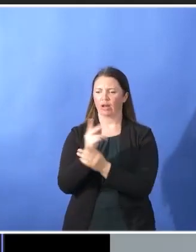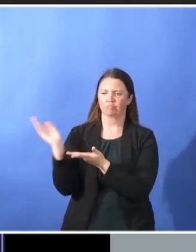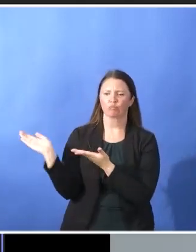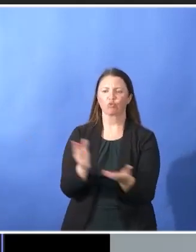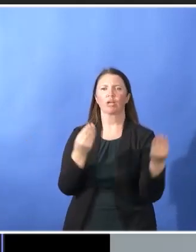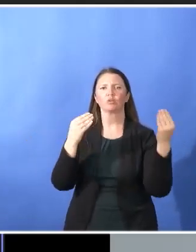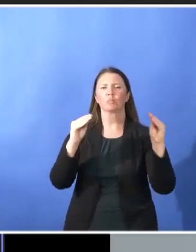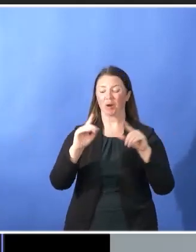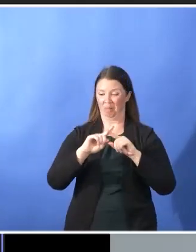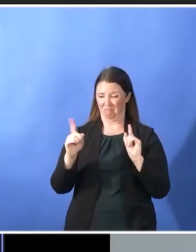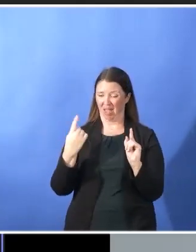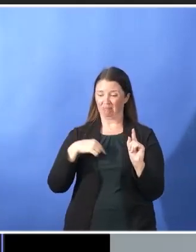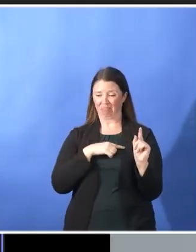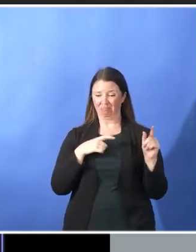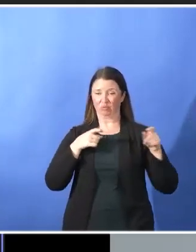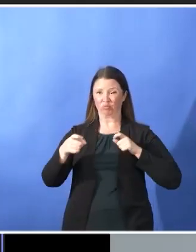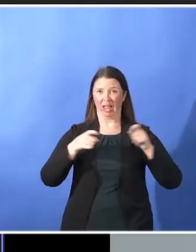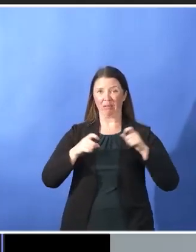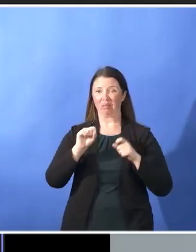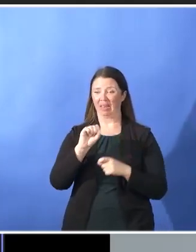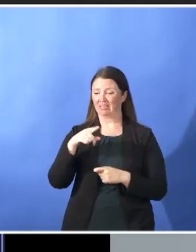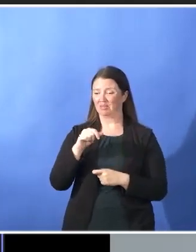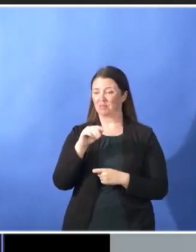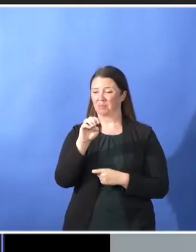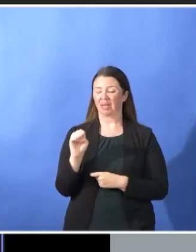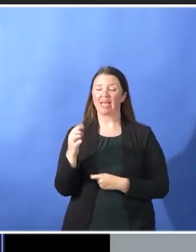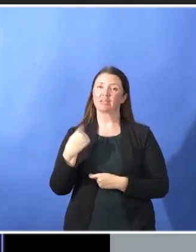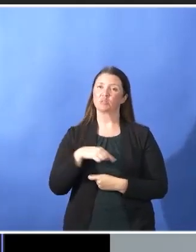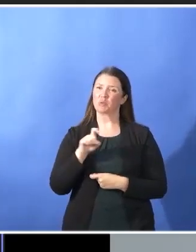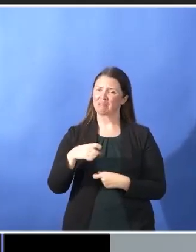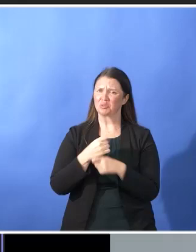FEW MISSIONS ACHIEVE LIFT OFF. WE NEED TO PLAN AHEAD FOR THE